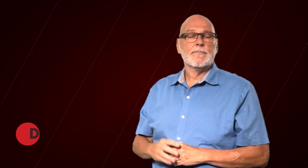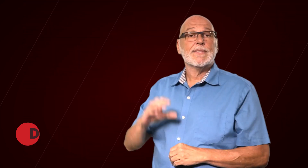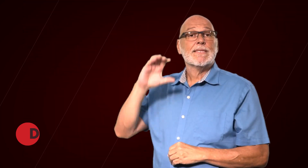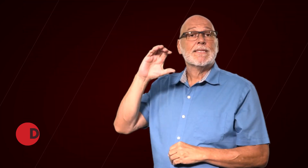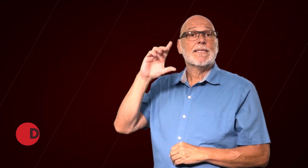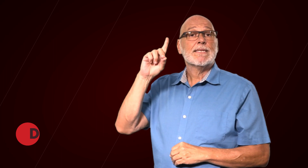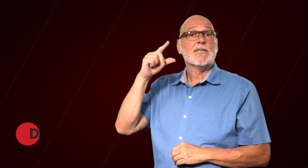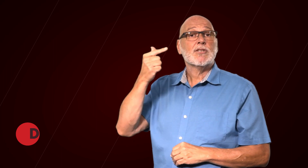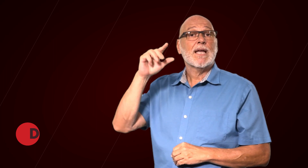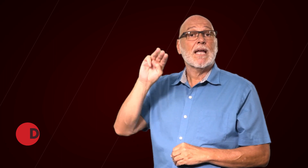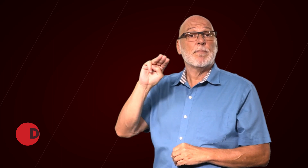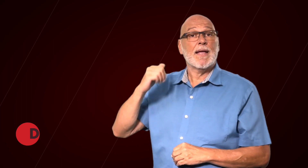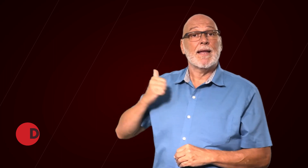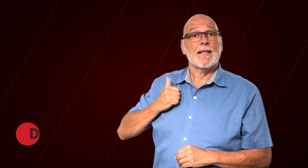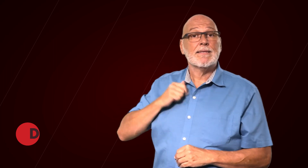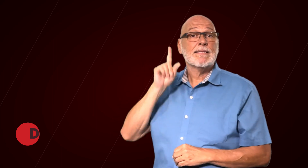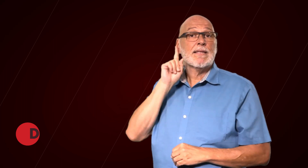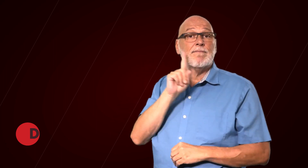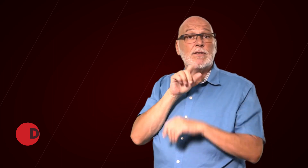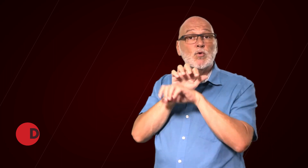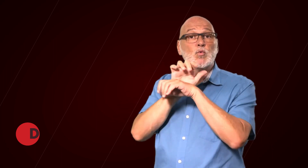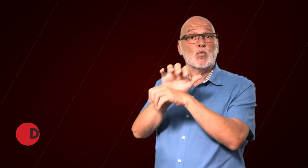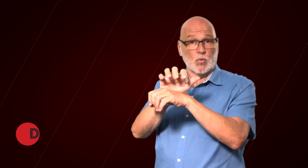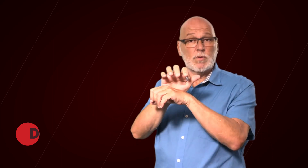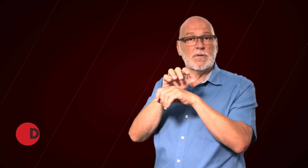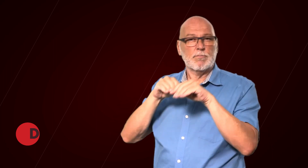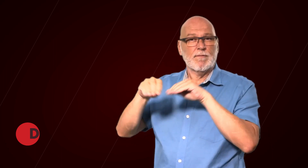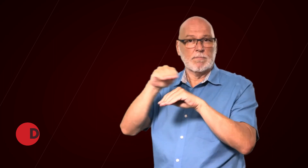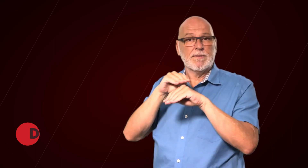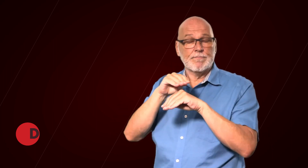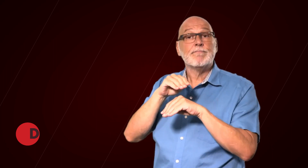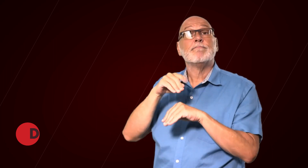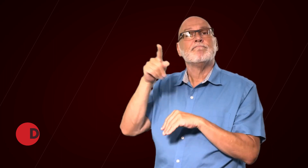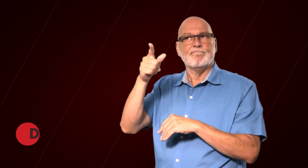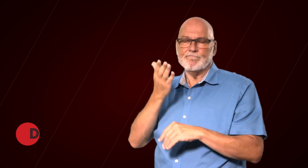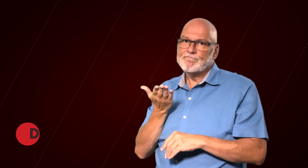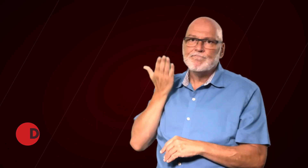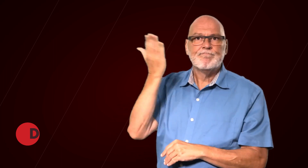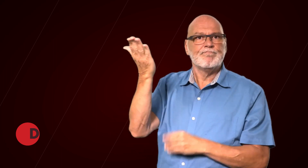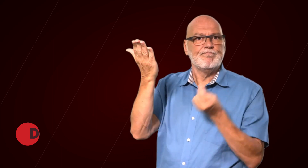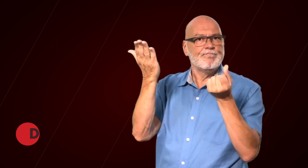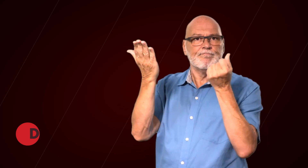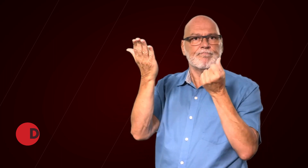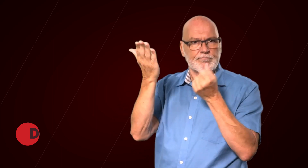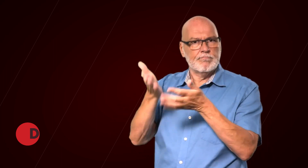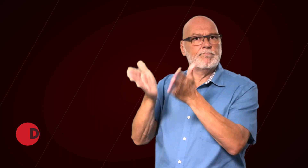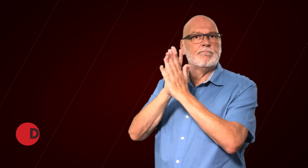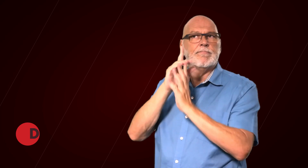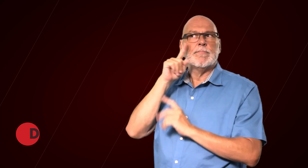[Anselmo]: Canada Deaf Grassroots Movement quickly filed a request for